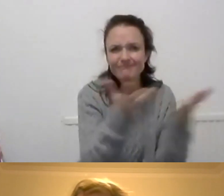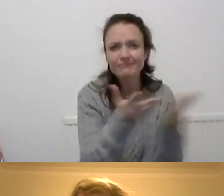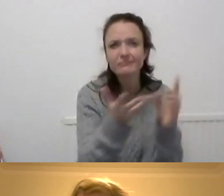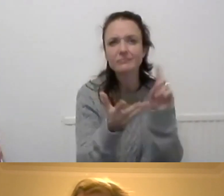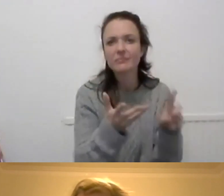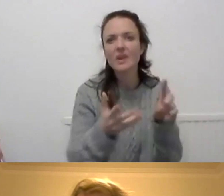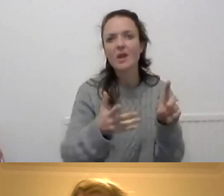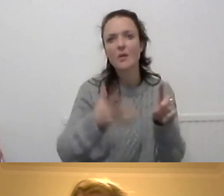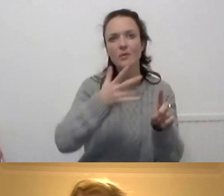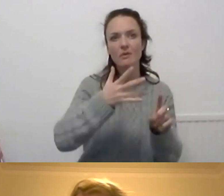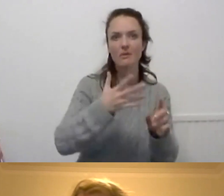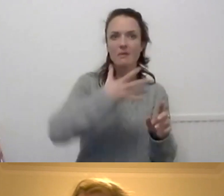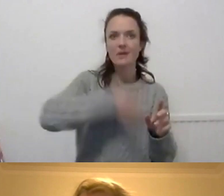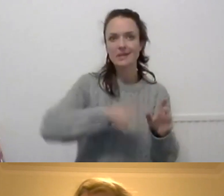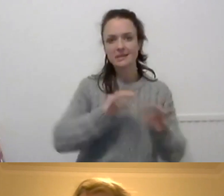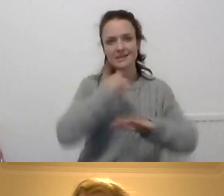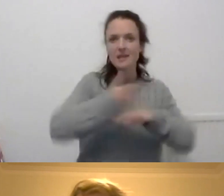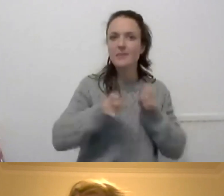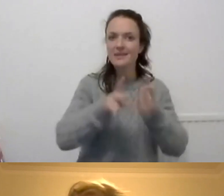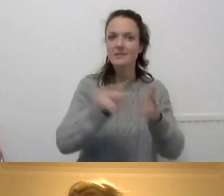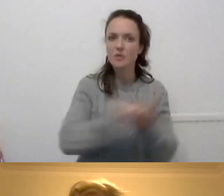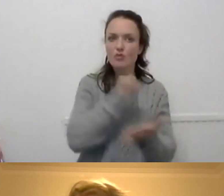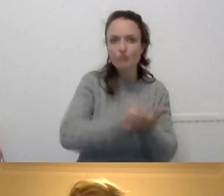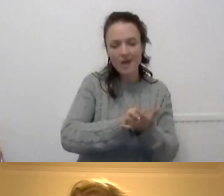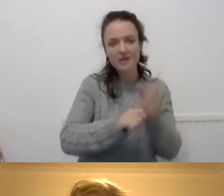you've had the vaccinations. So if you get the vaccination of the mass center, your GP practice